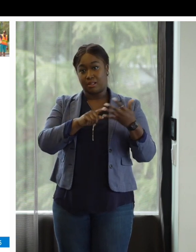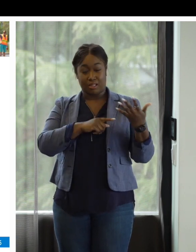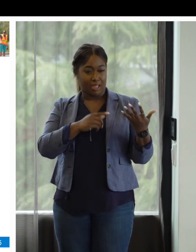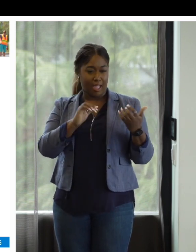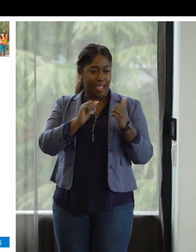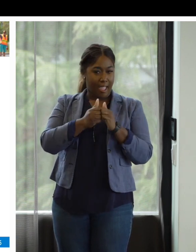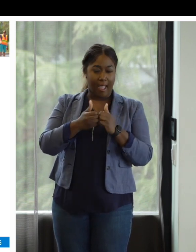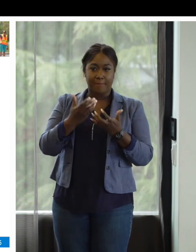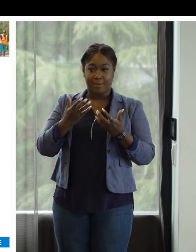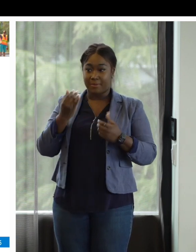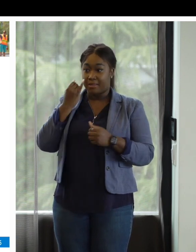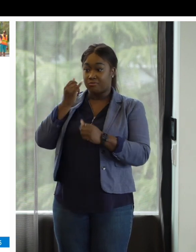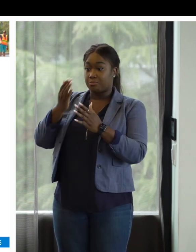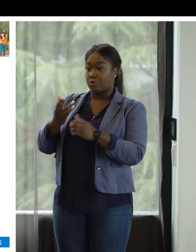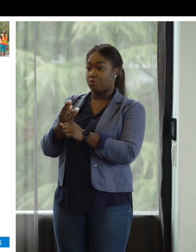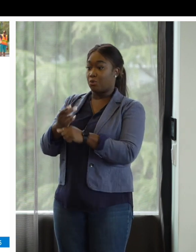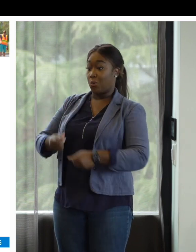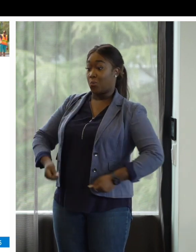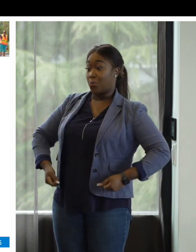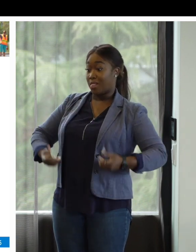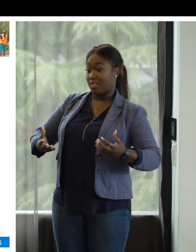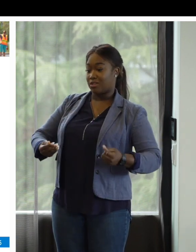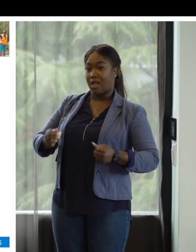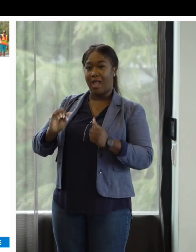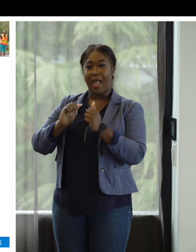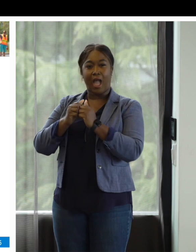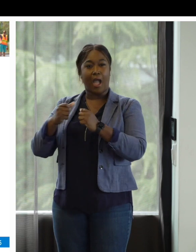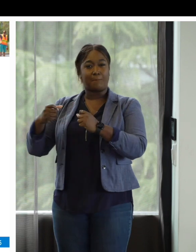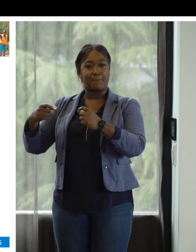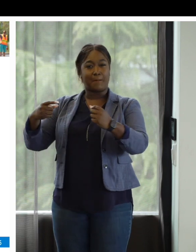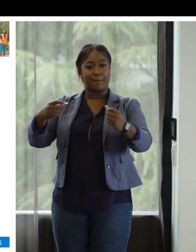wheelchair talk to environment as well. And what kind of